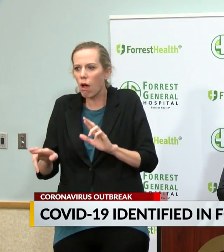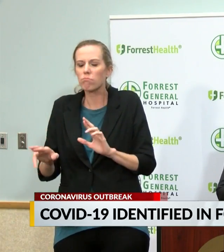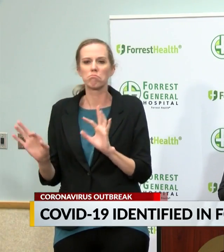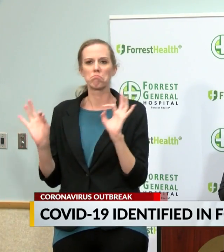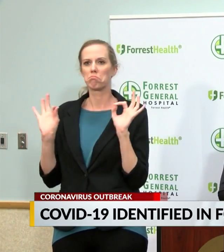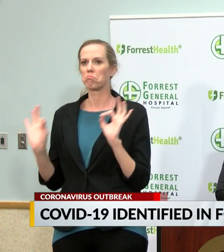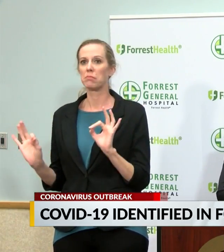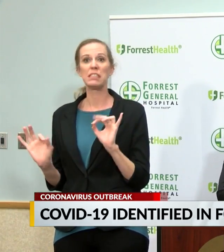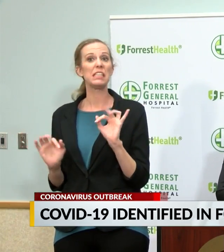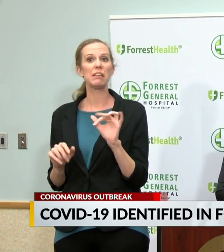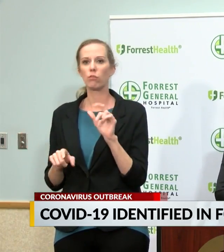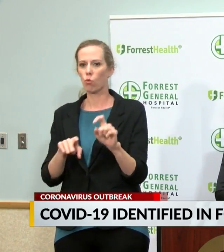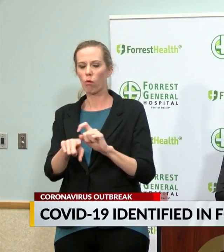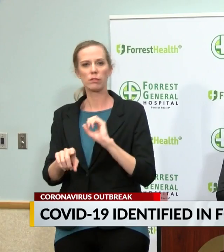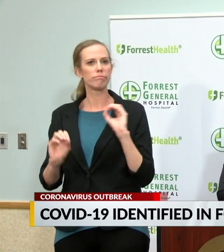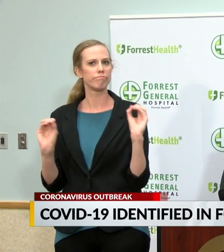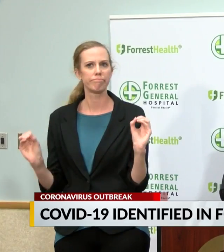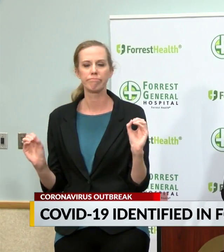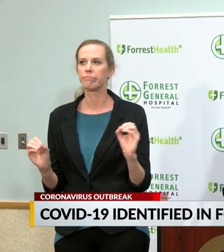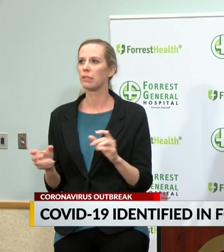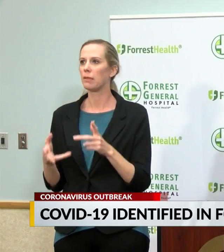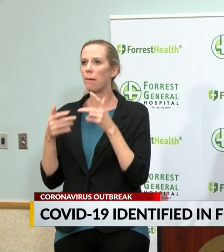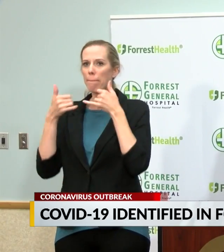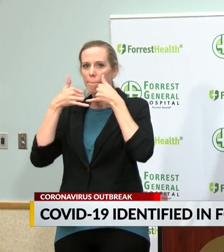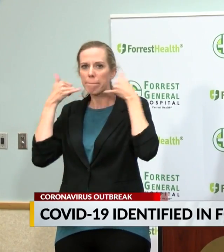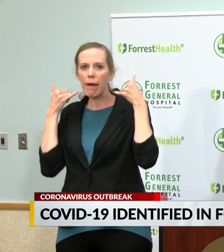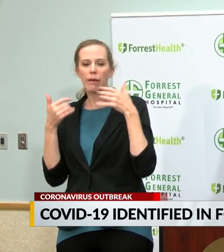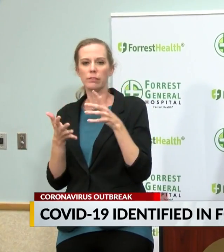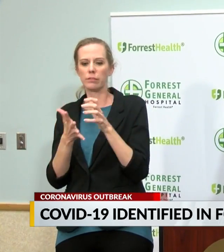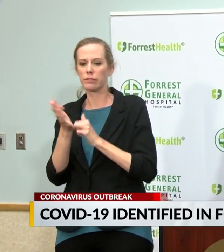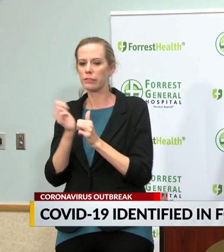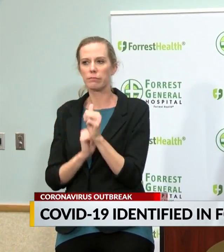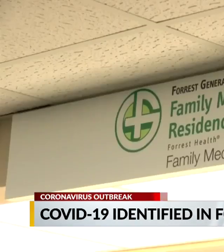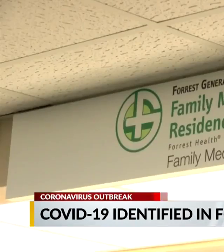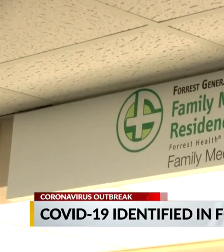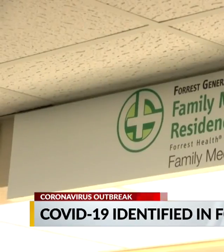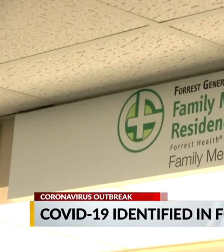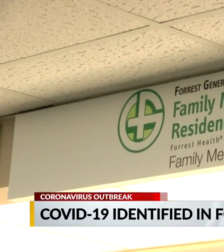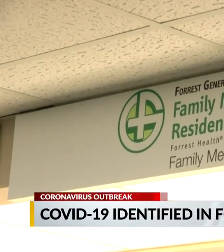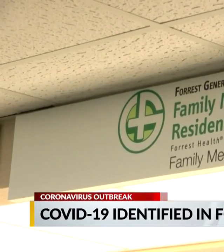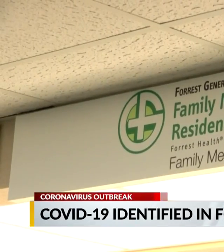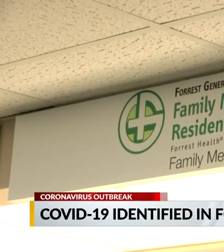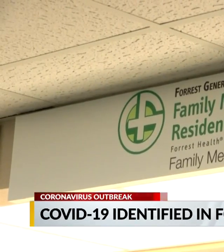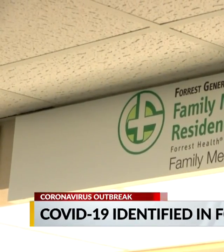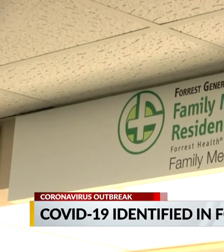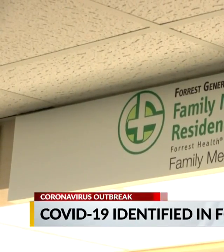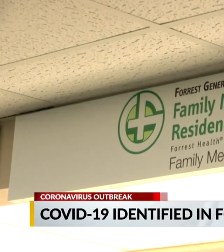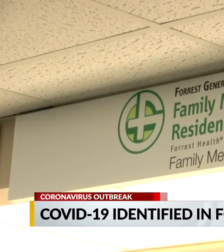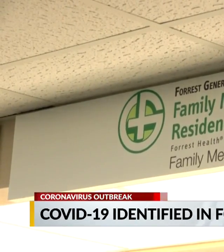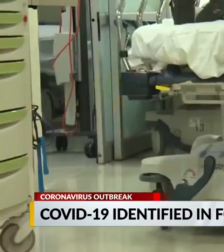Had it not been called in ahead of time, had we not been prepared with masks and gloves, it would have been a much greater exposure." DR. ROUHBAKHSH SAYS FORREST